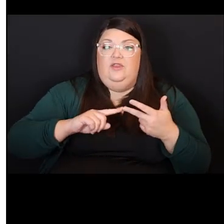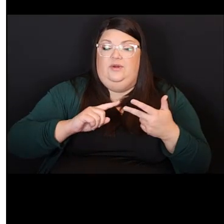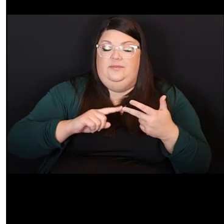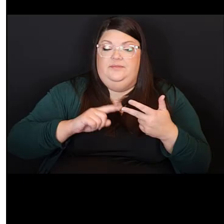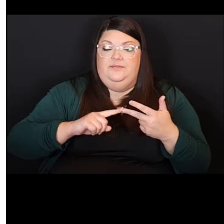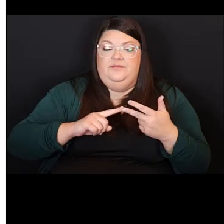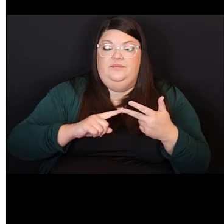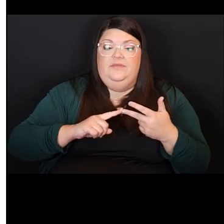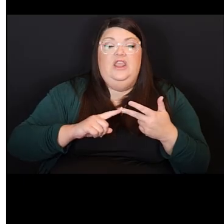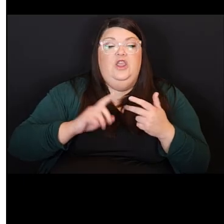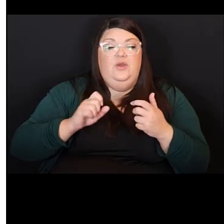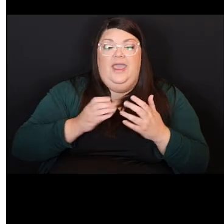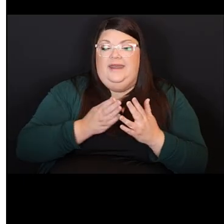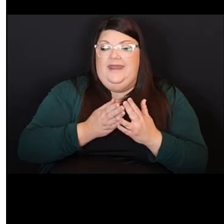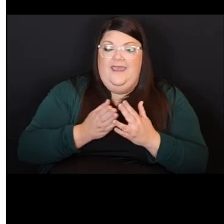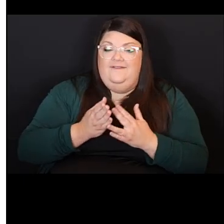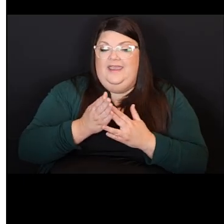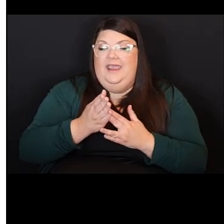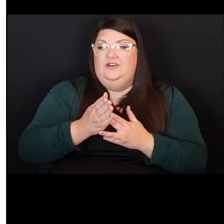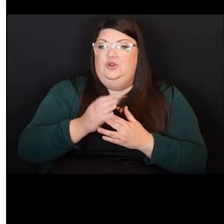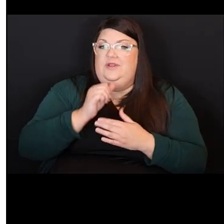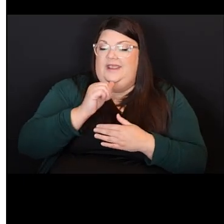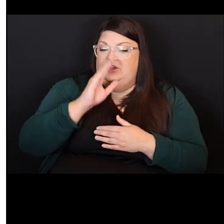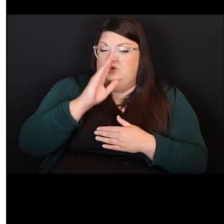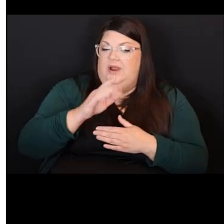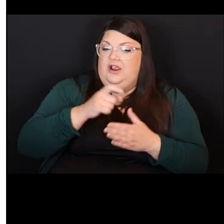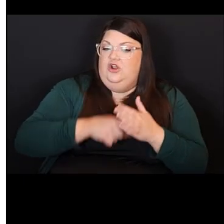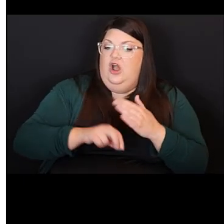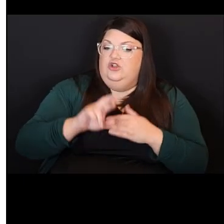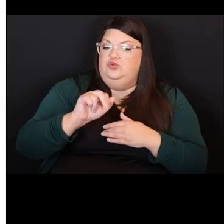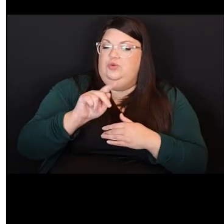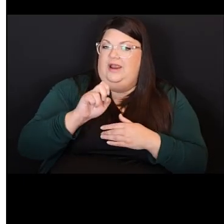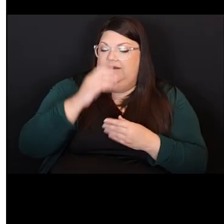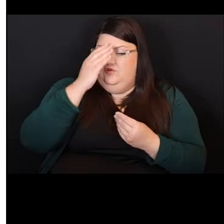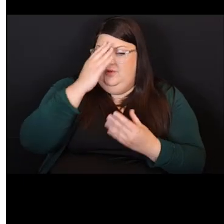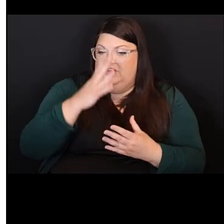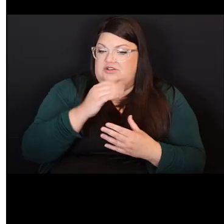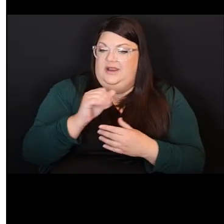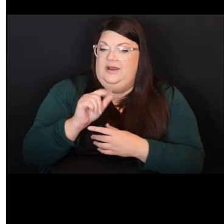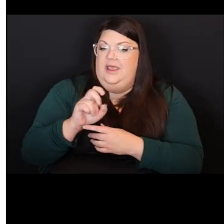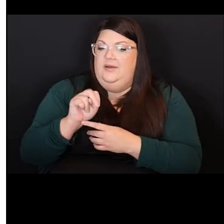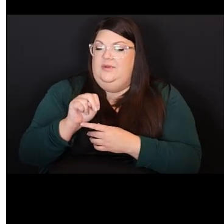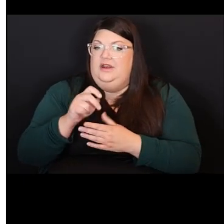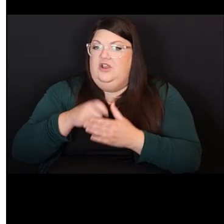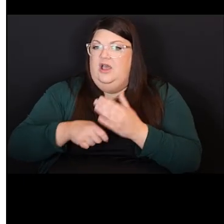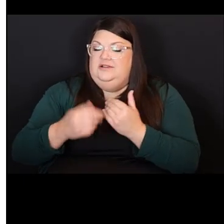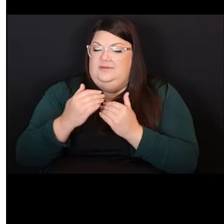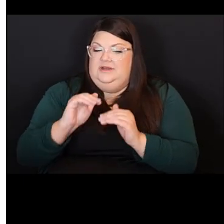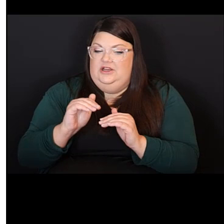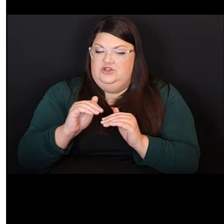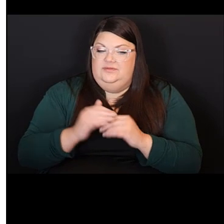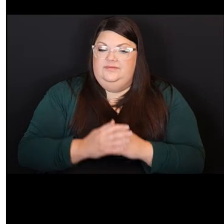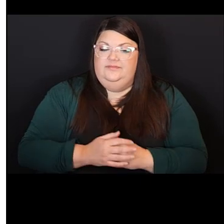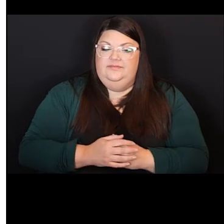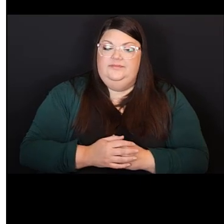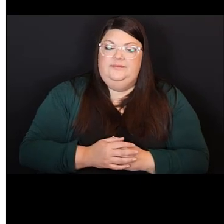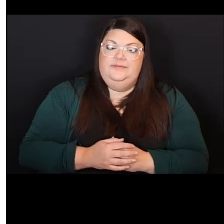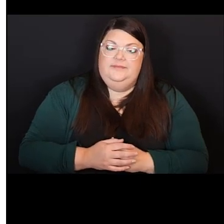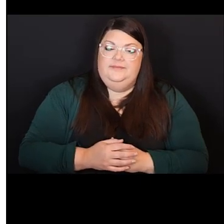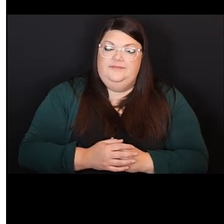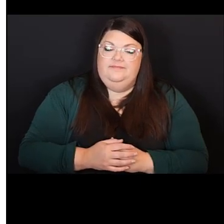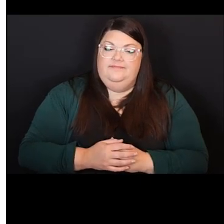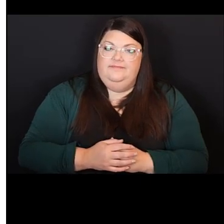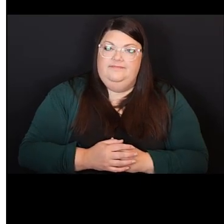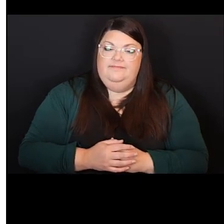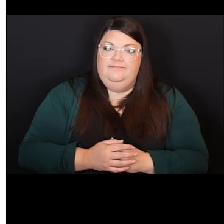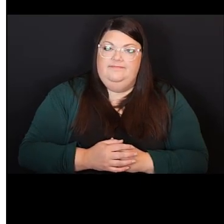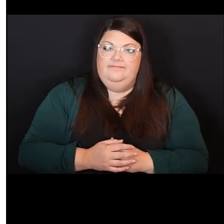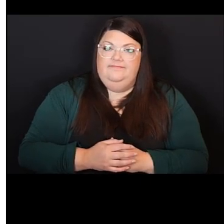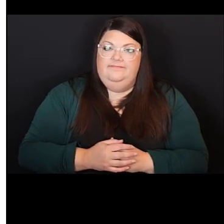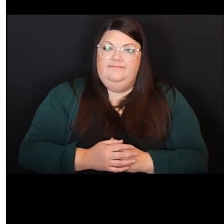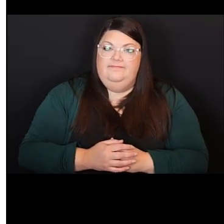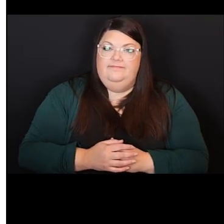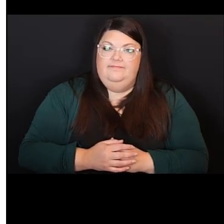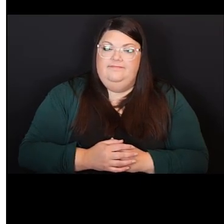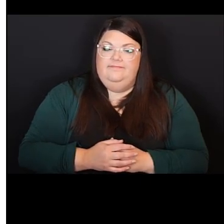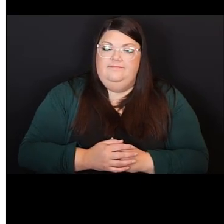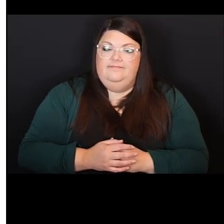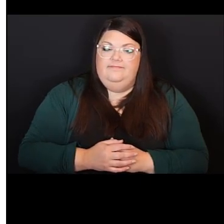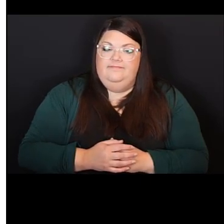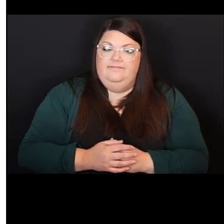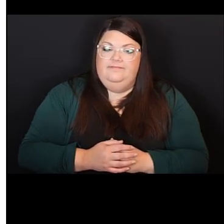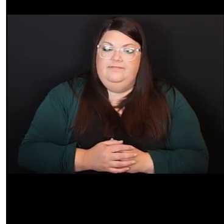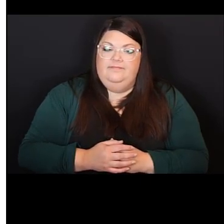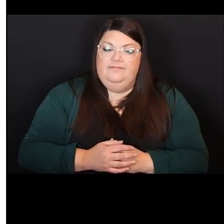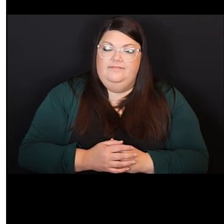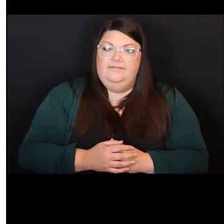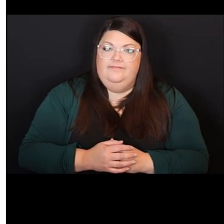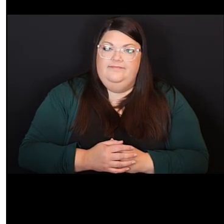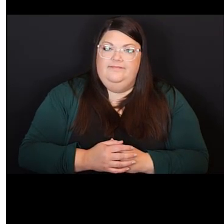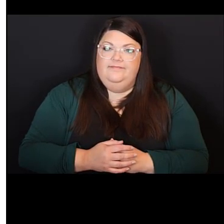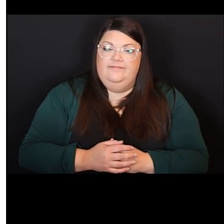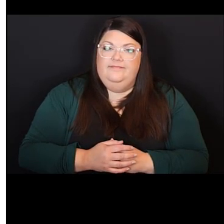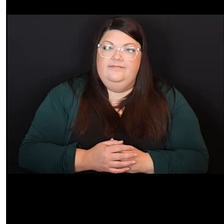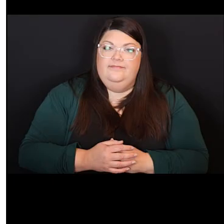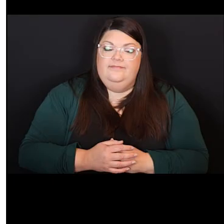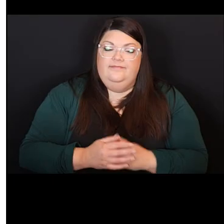Step 3: You may navigate to the indirect cost rate information and administrative cost limitation.